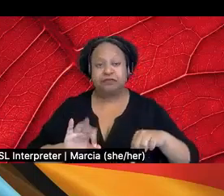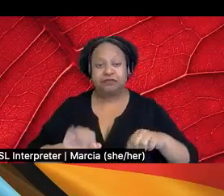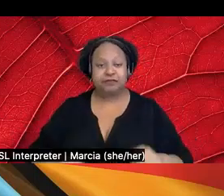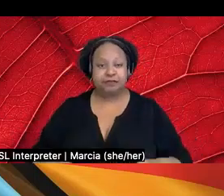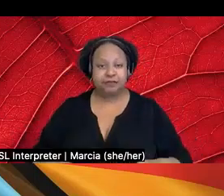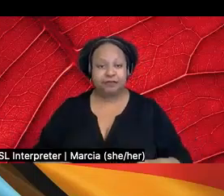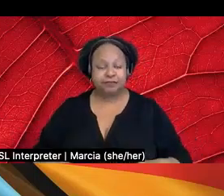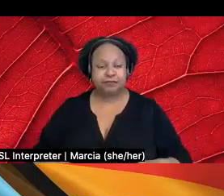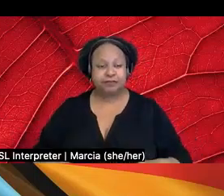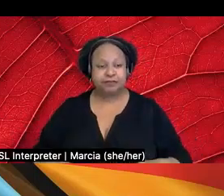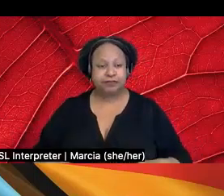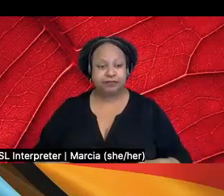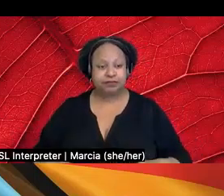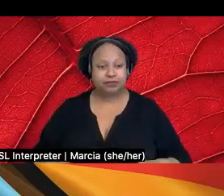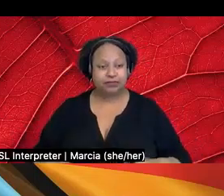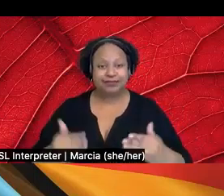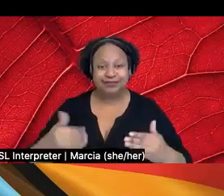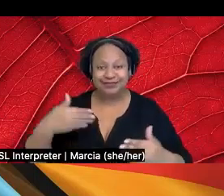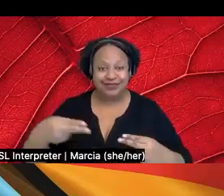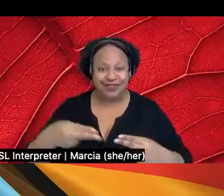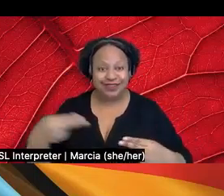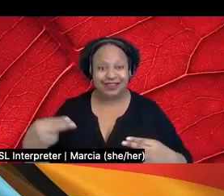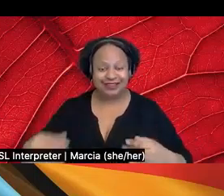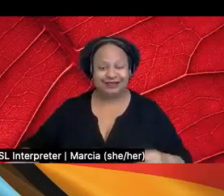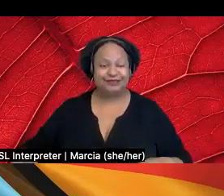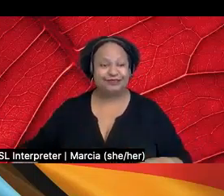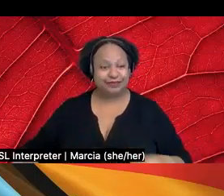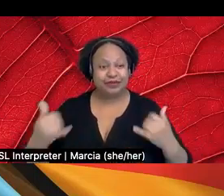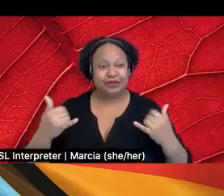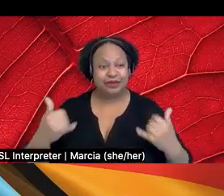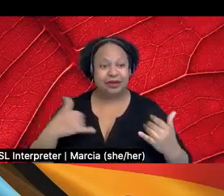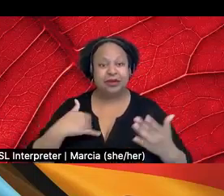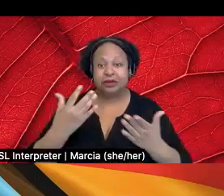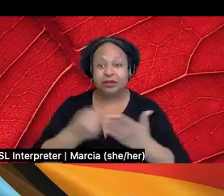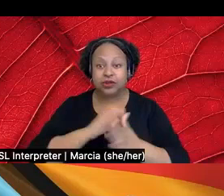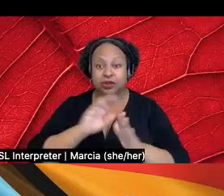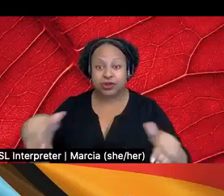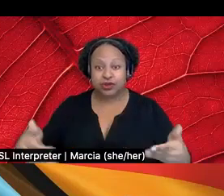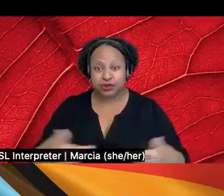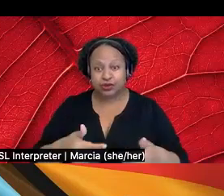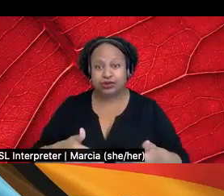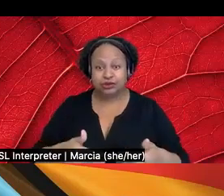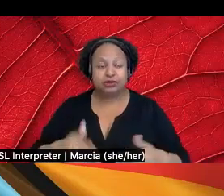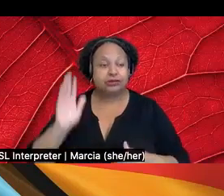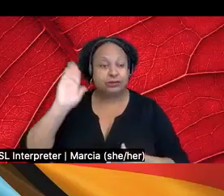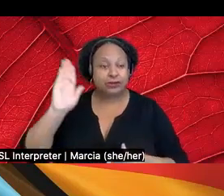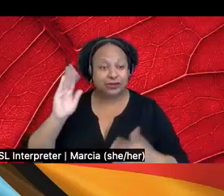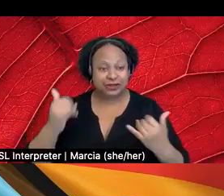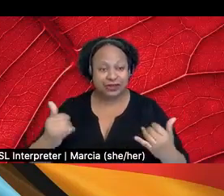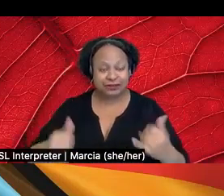Next slide. So, now I will introduce our speakers for today, for this session.